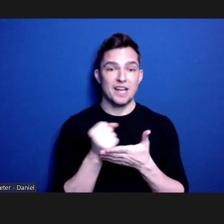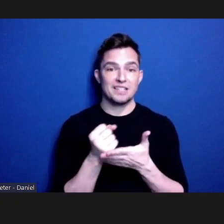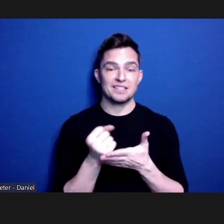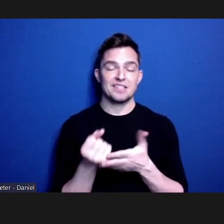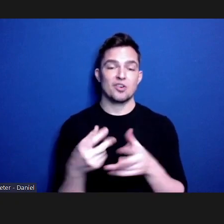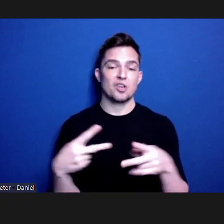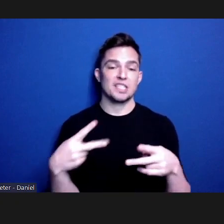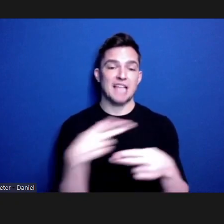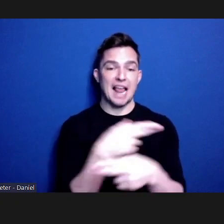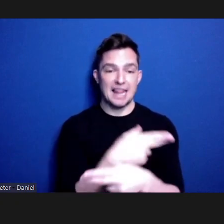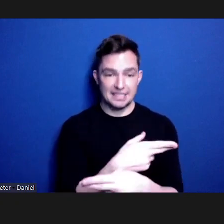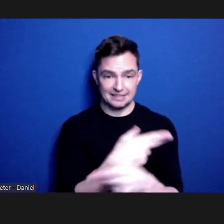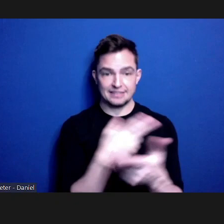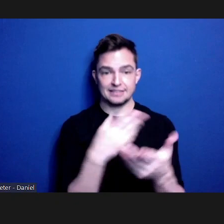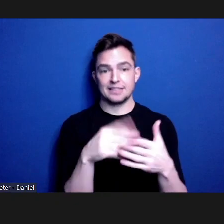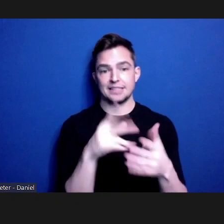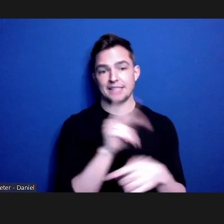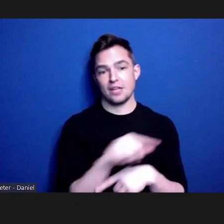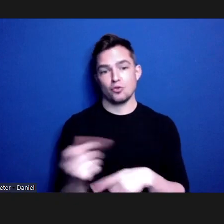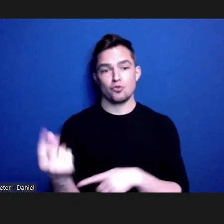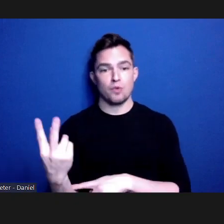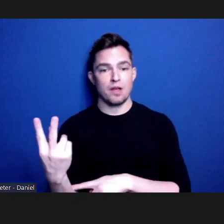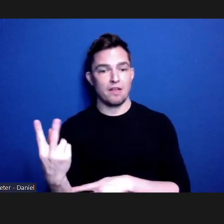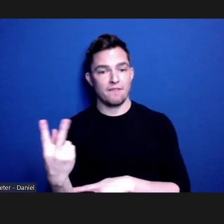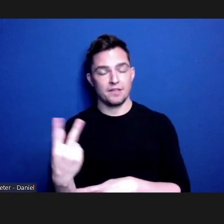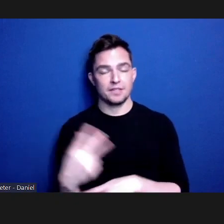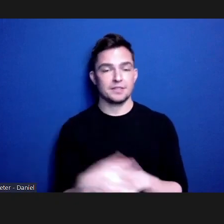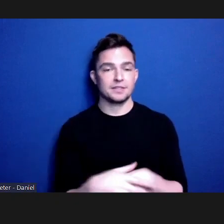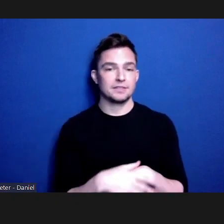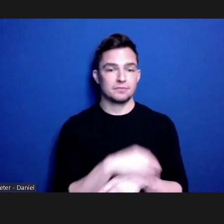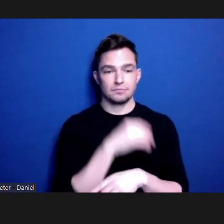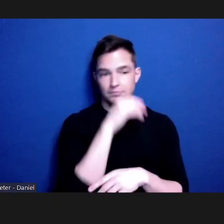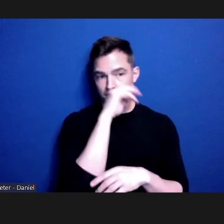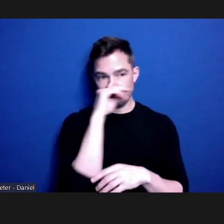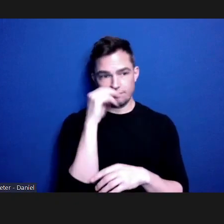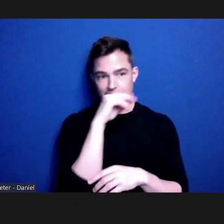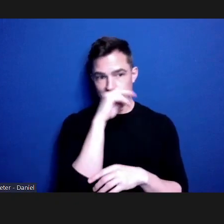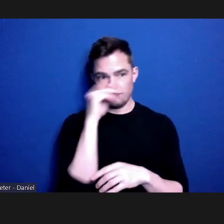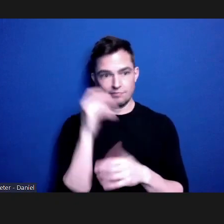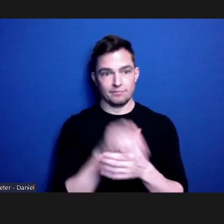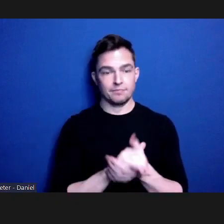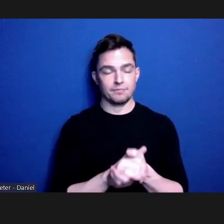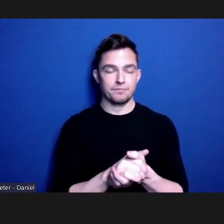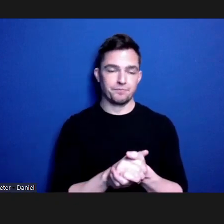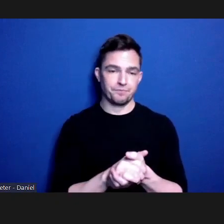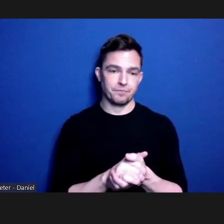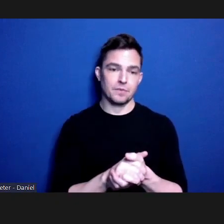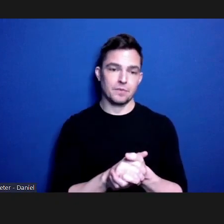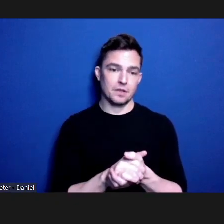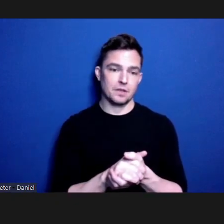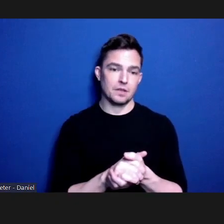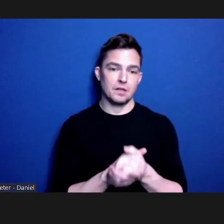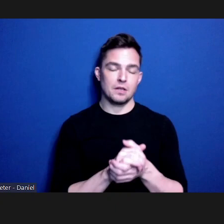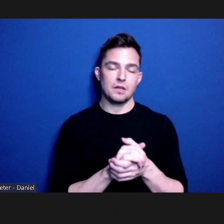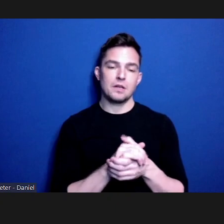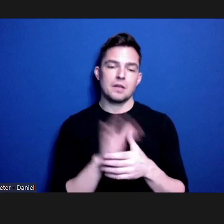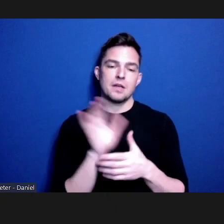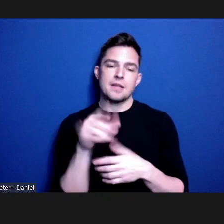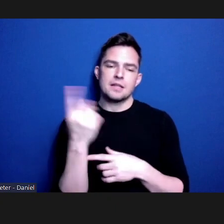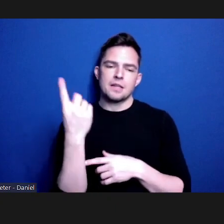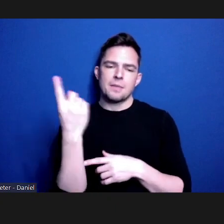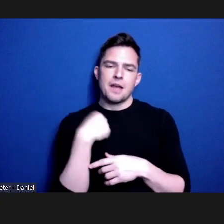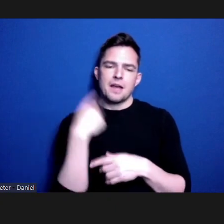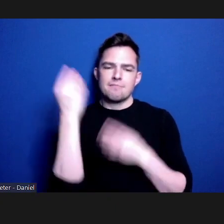You know, and, you know, there's also something that I think about, you know, I remind myself